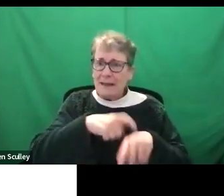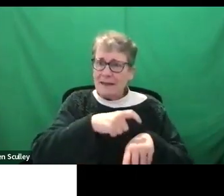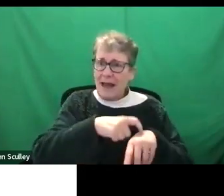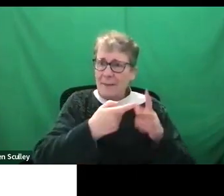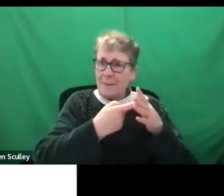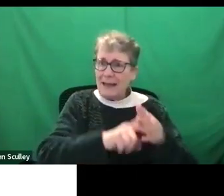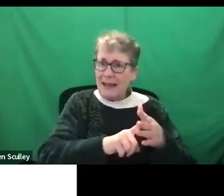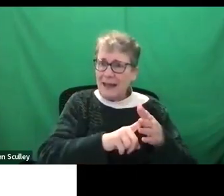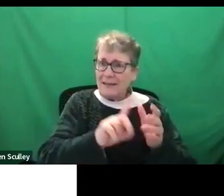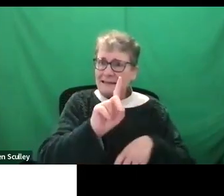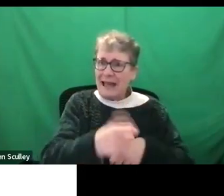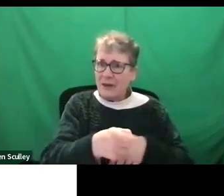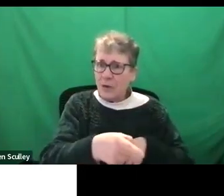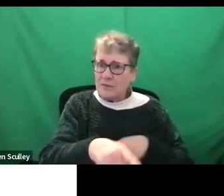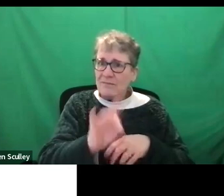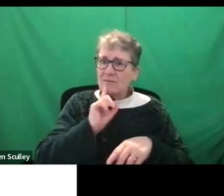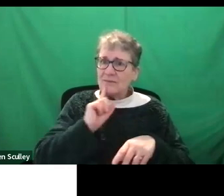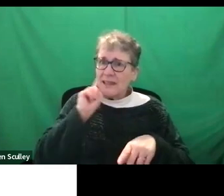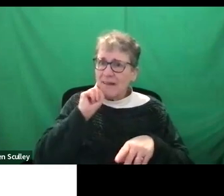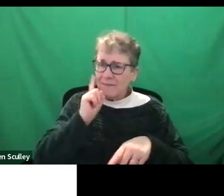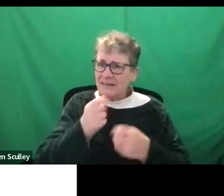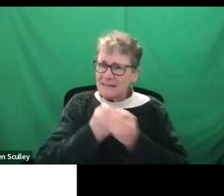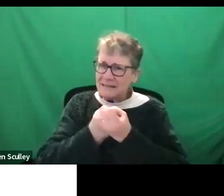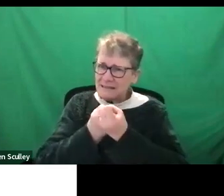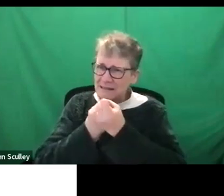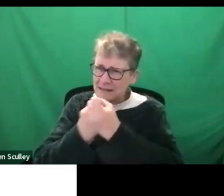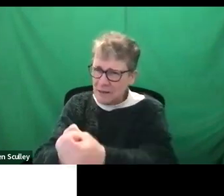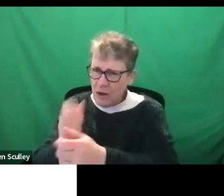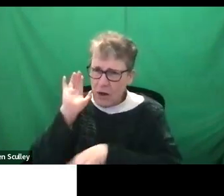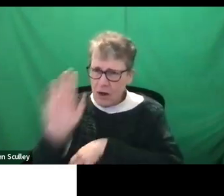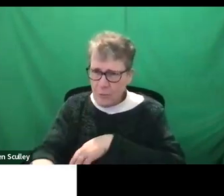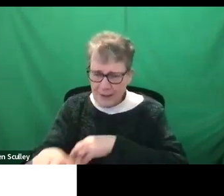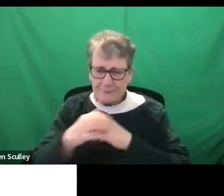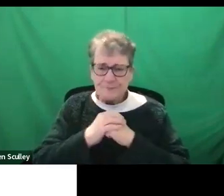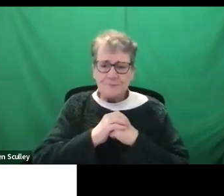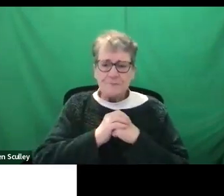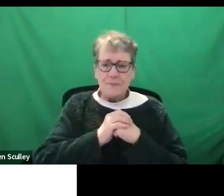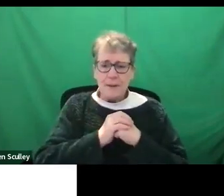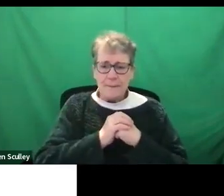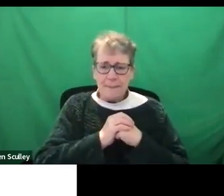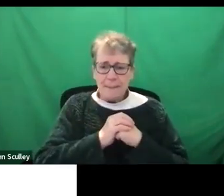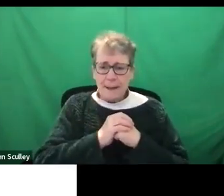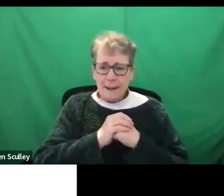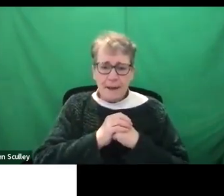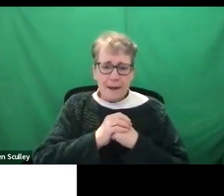after a diagnosis of deafness. From the time of that diagnosis,